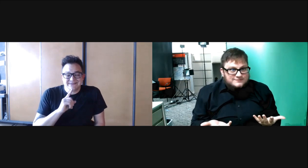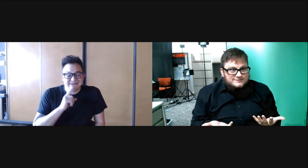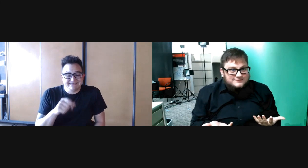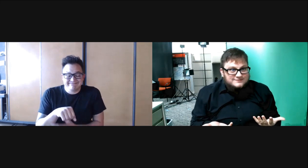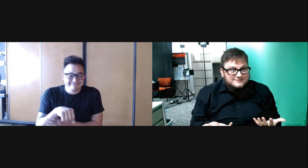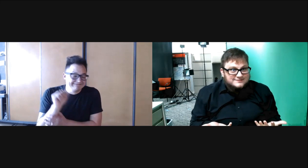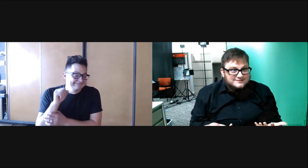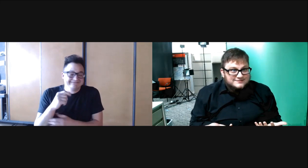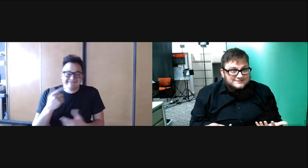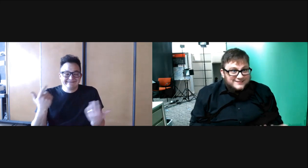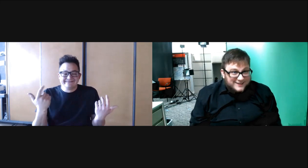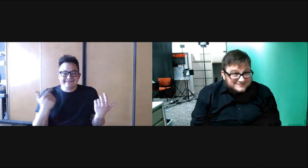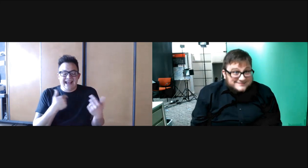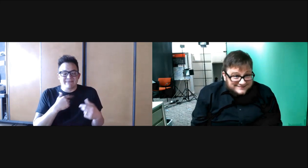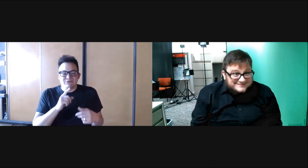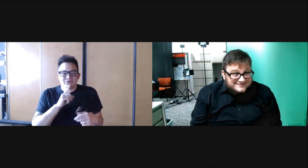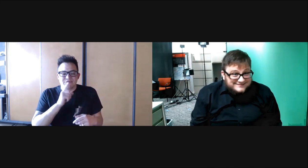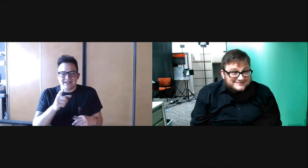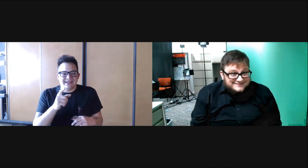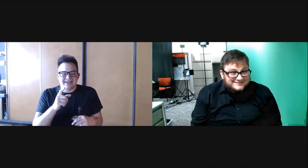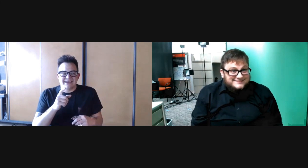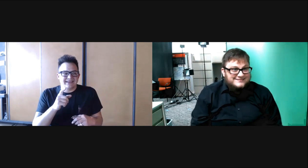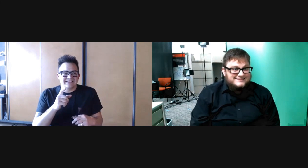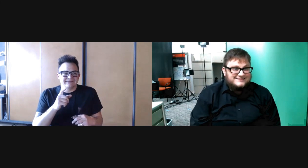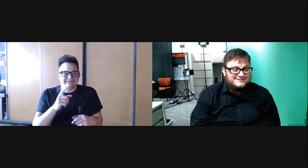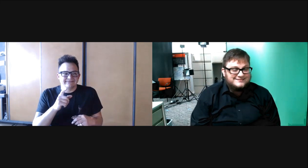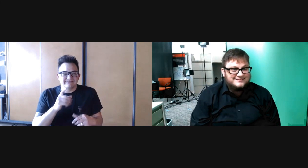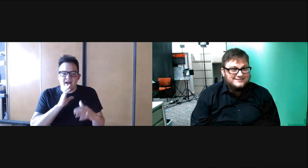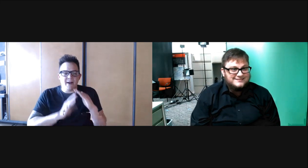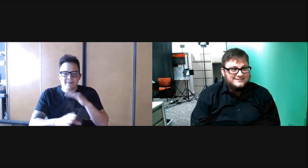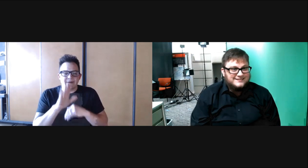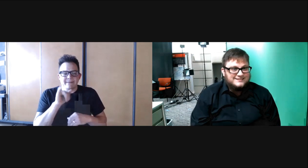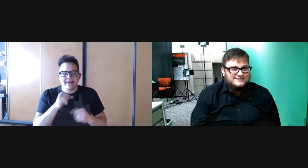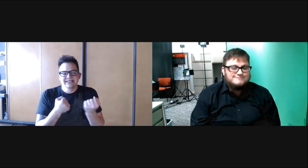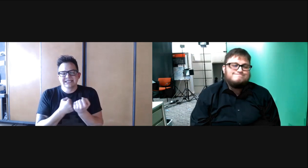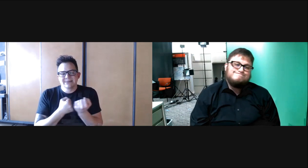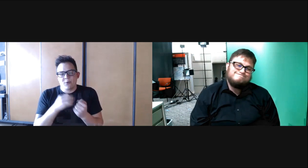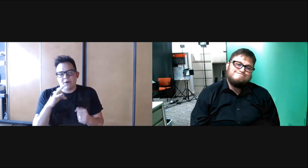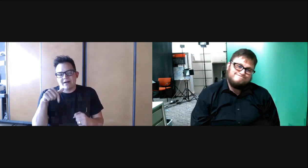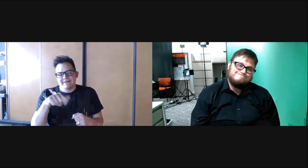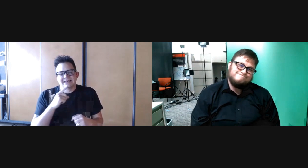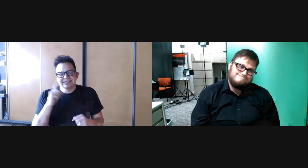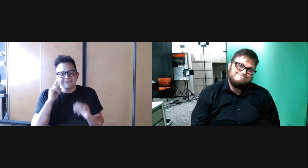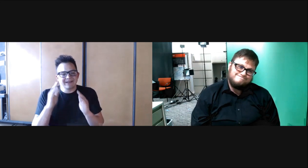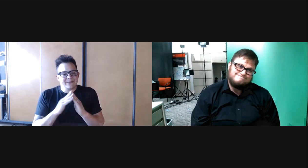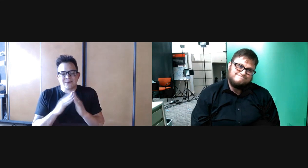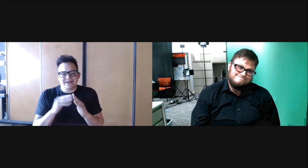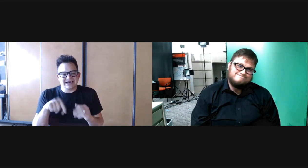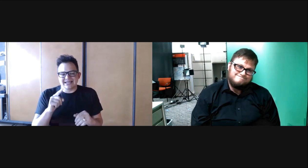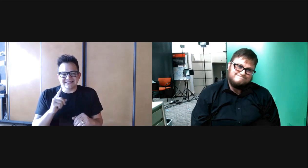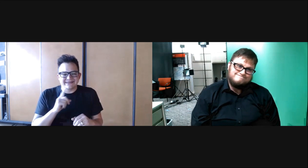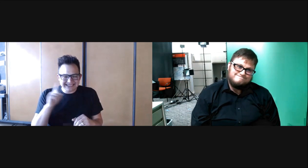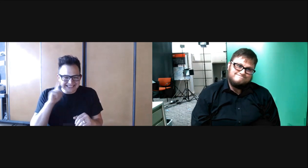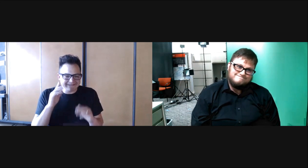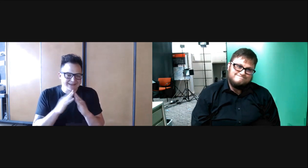Really it's mind blowing! I'm really humbled by the support of the Deaf community. The